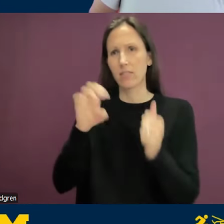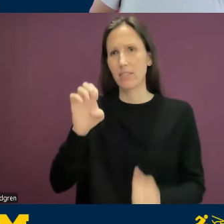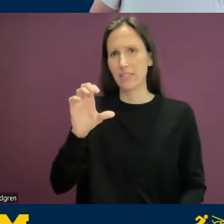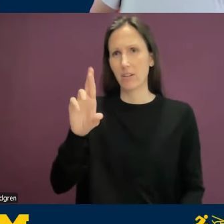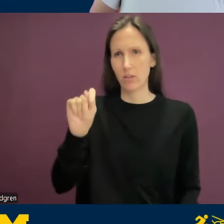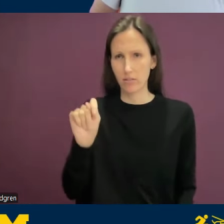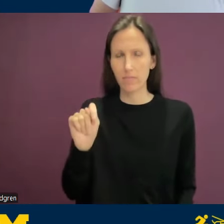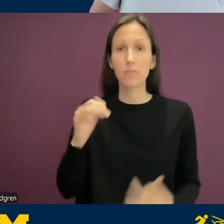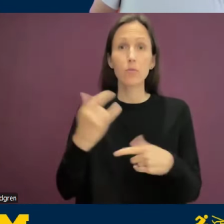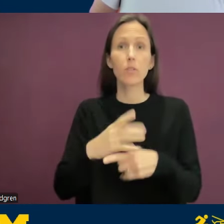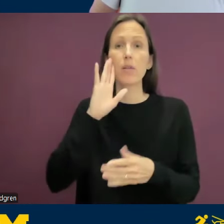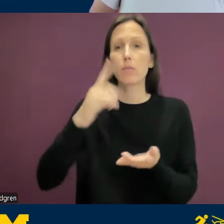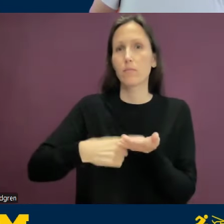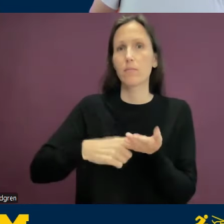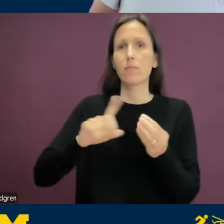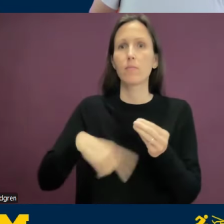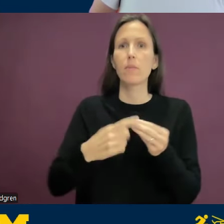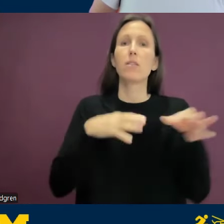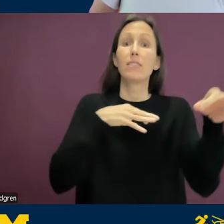about defining and determining reasonableness.